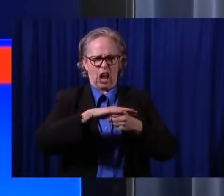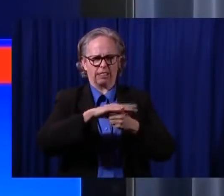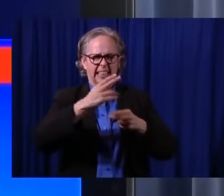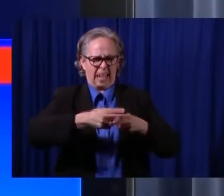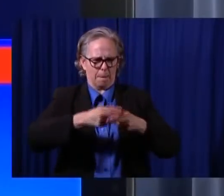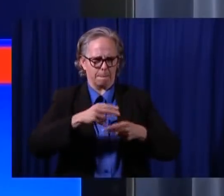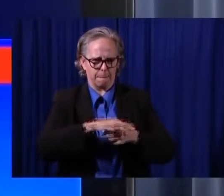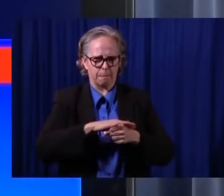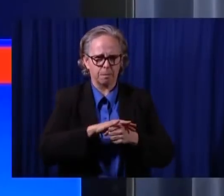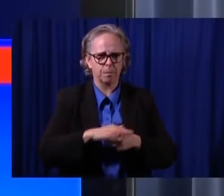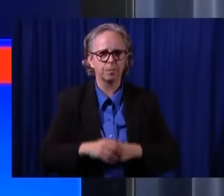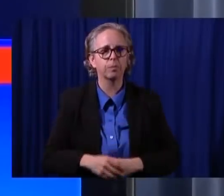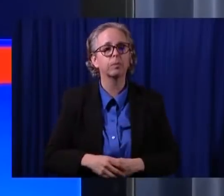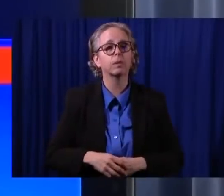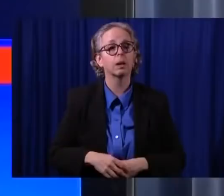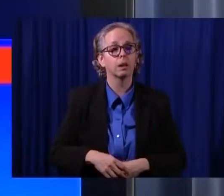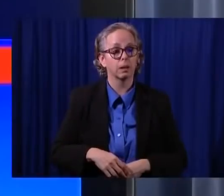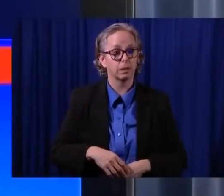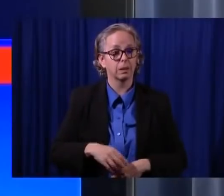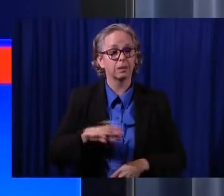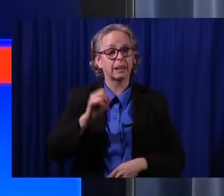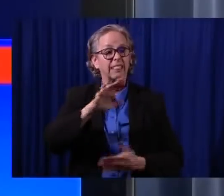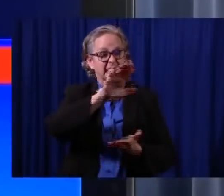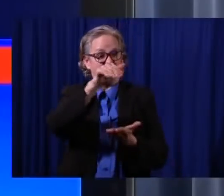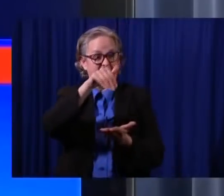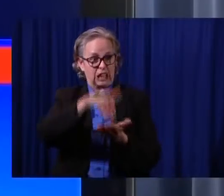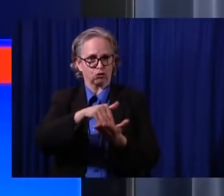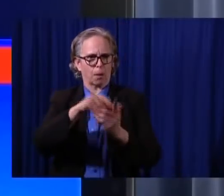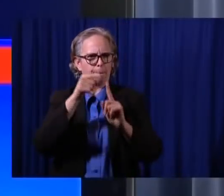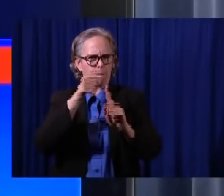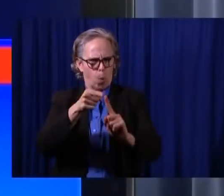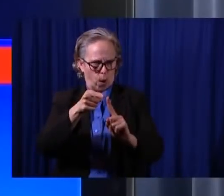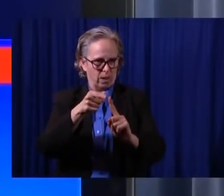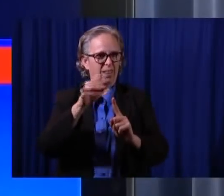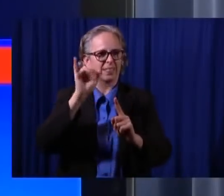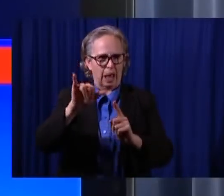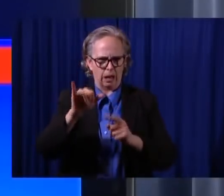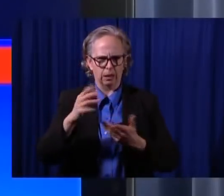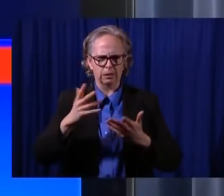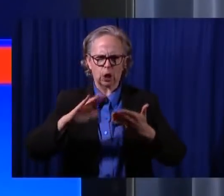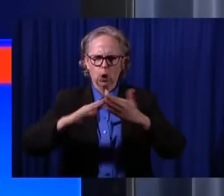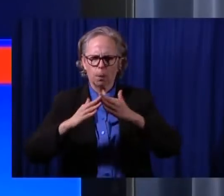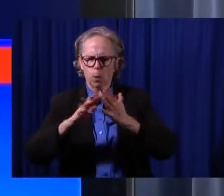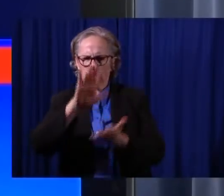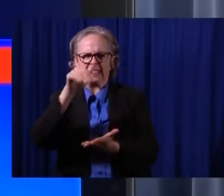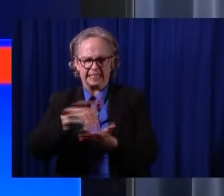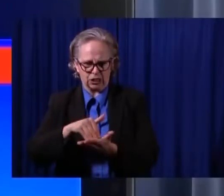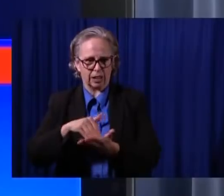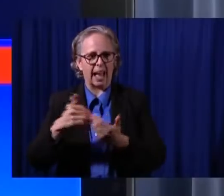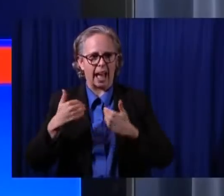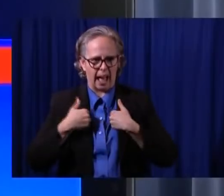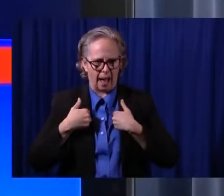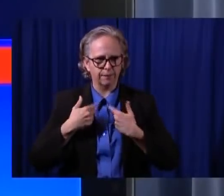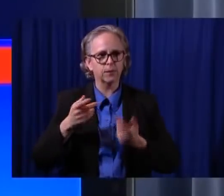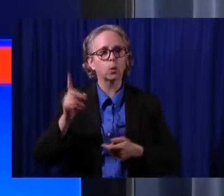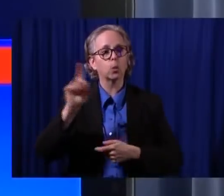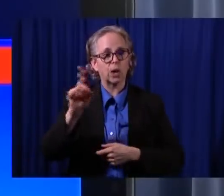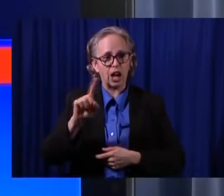WELL. TESTING WILL ALSO RESUME AT THE SAME SITE IN CINCINNATI ON TUESDAY, WEDNESDAY AND THURSDAY OF NEXT WEEK, AT THE